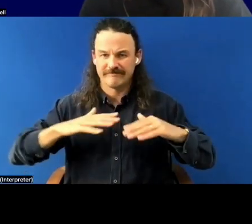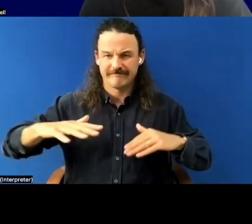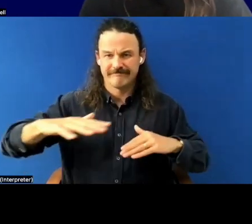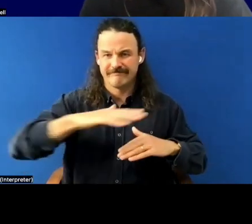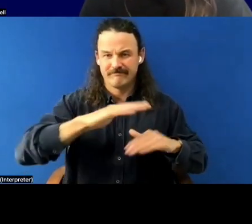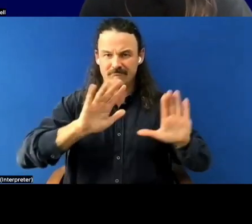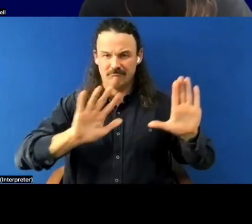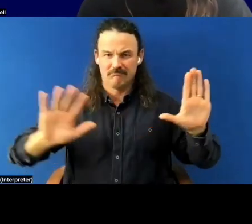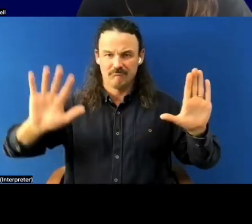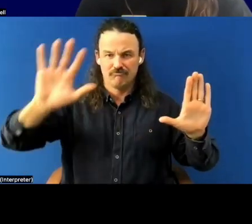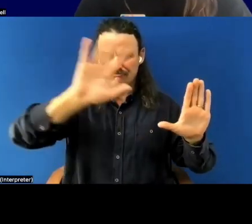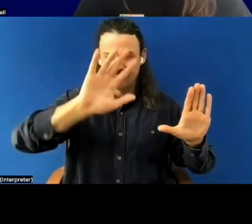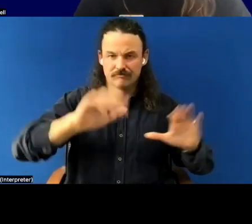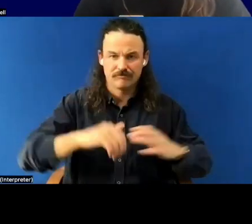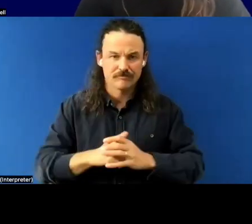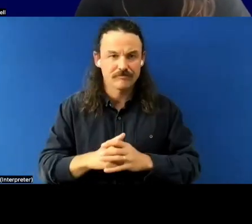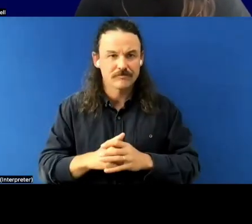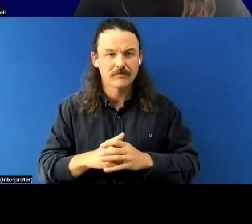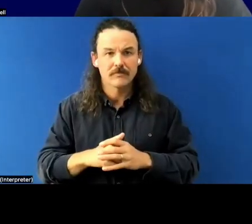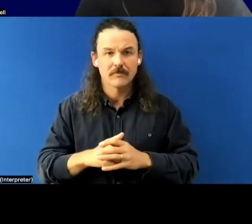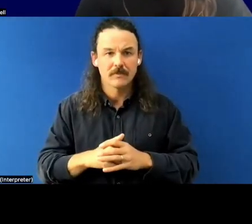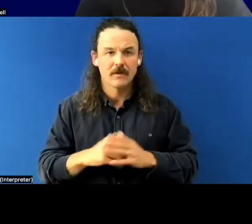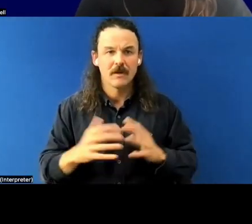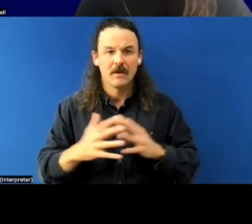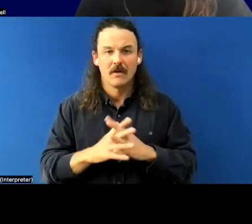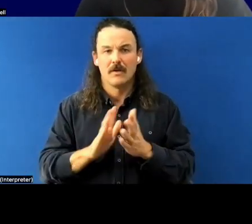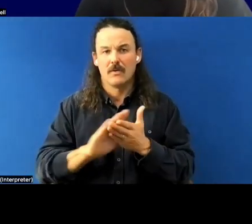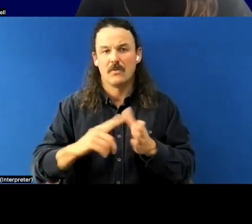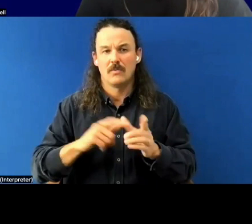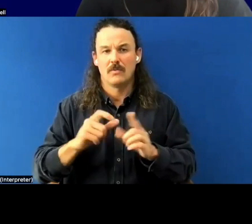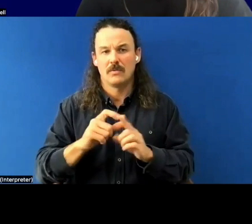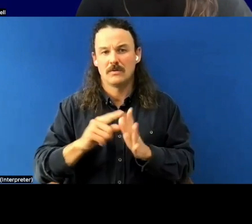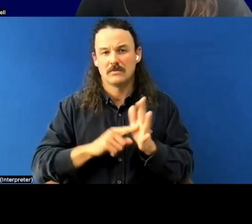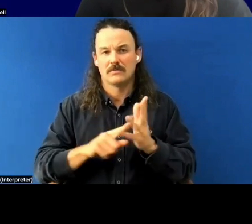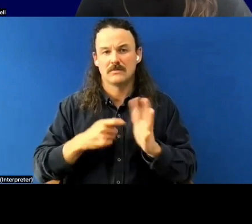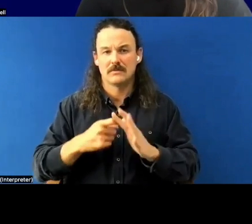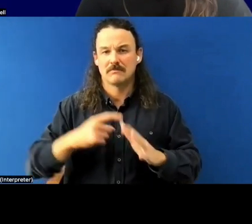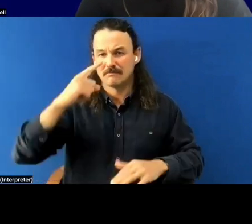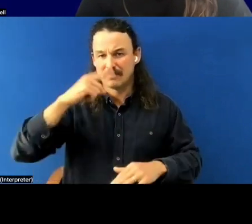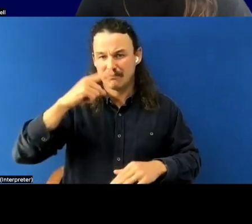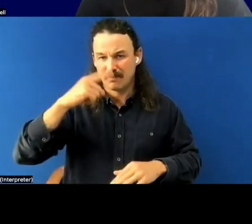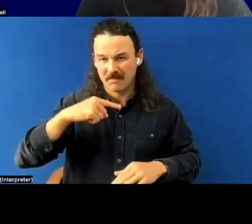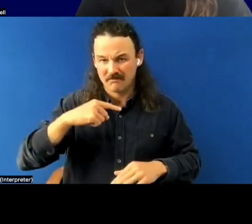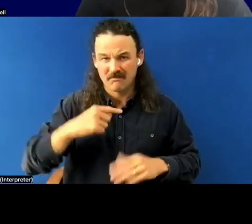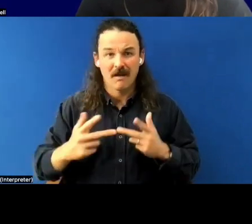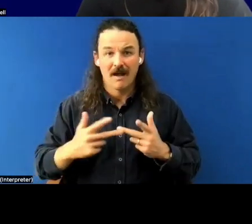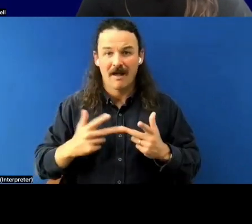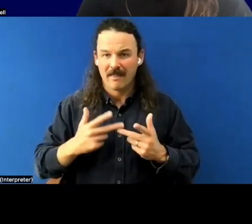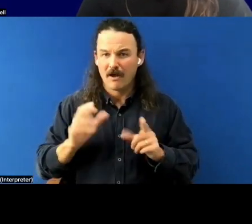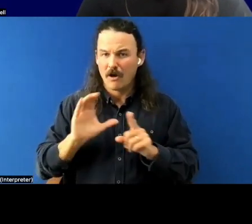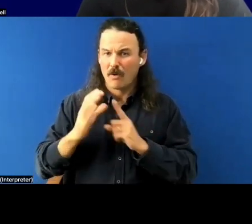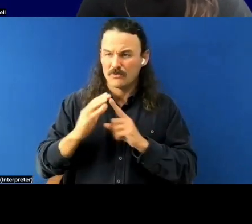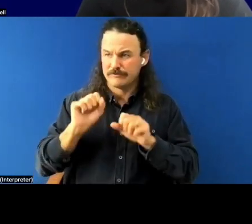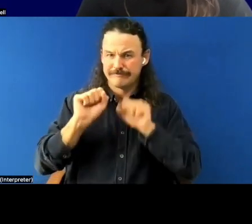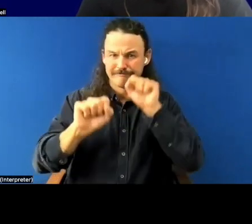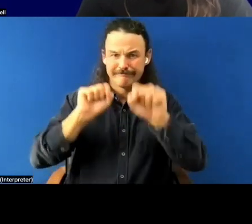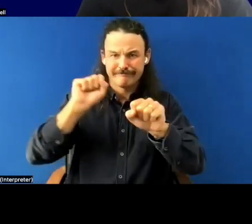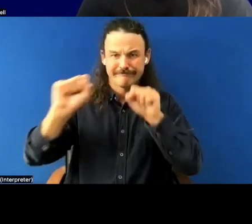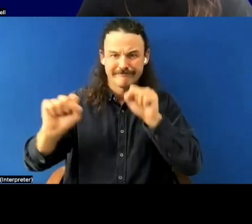the Whadjuk people, and the ongoing cultures of the First Nations people across Australia.